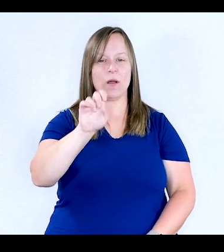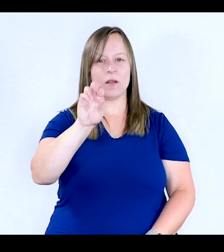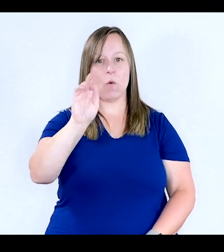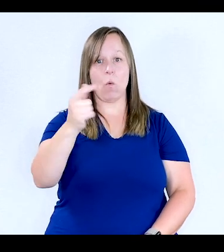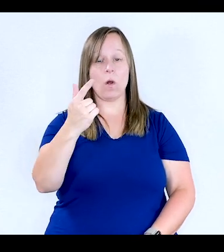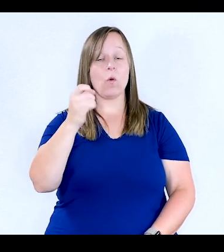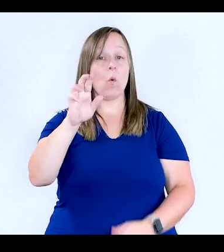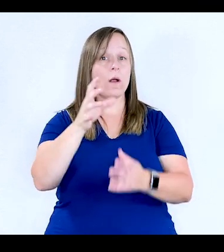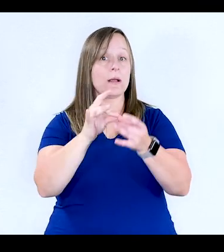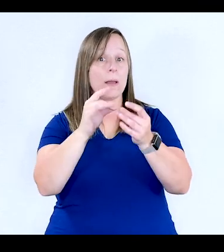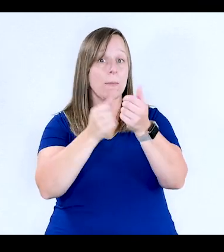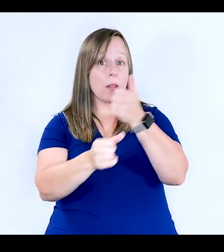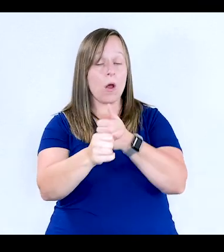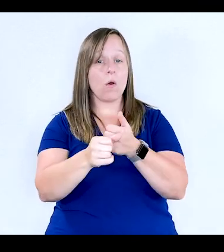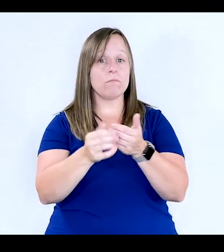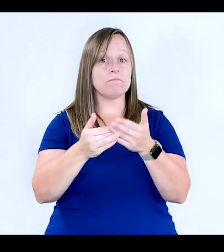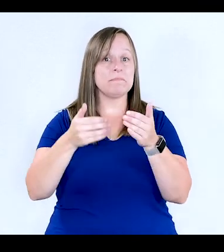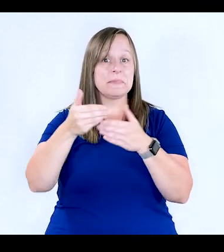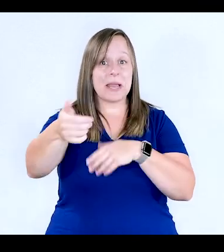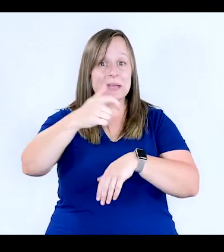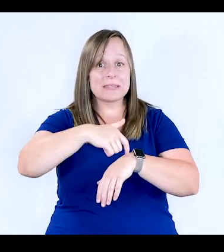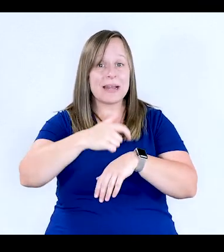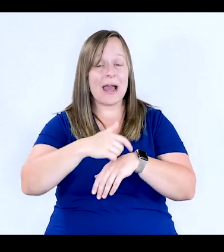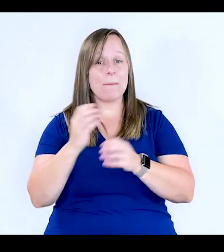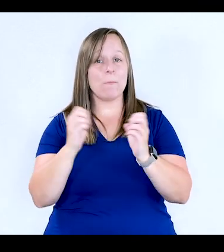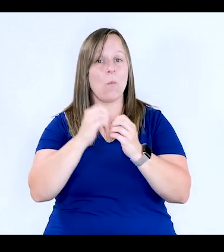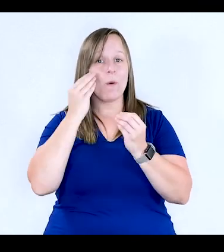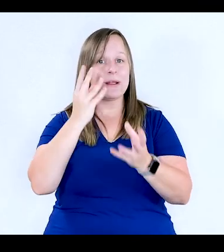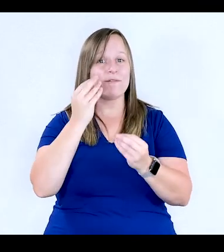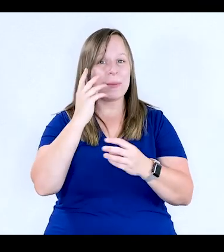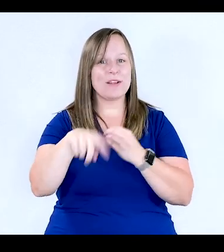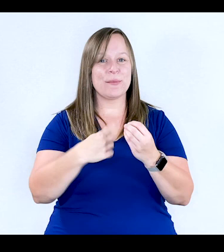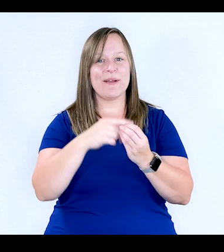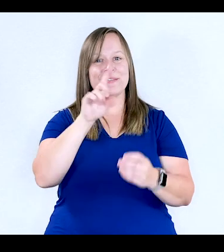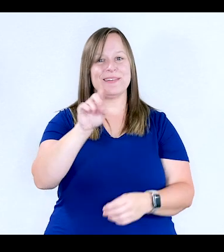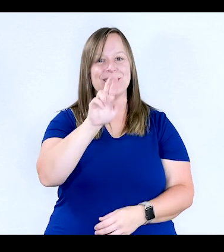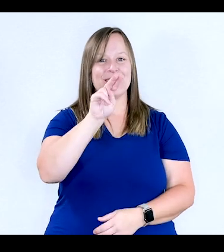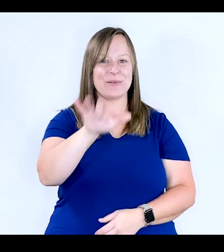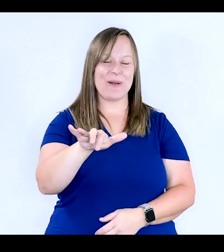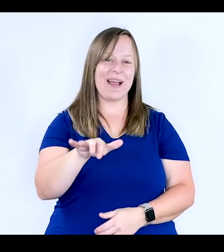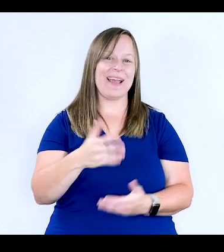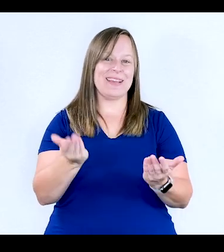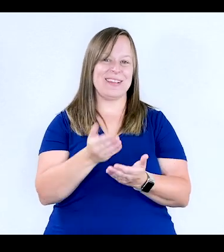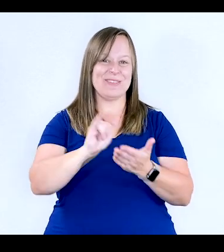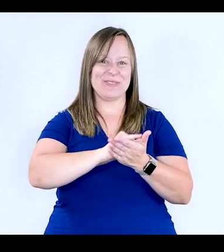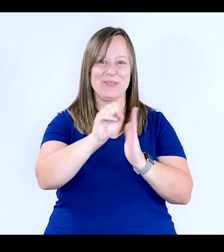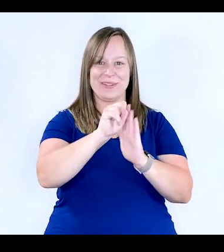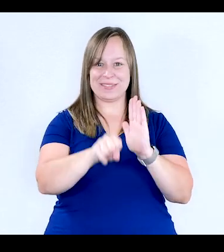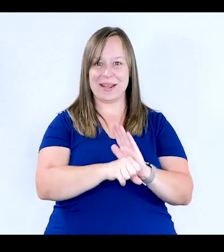comment below. Tune in next time where we'll bring you more information on disability rights in the state of New York.